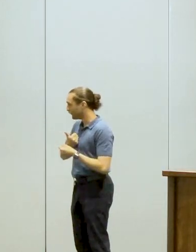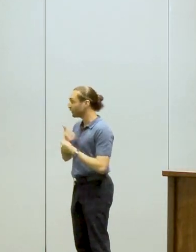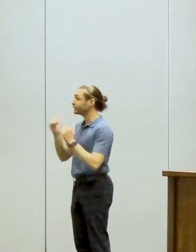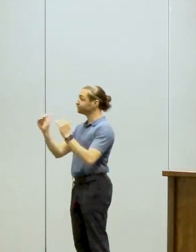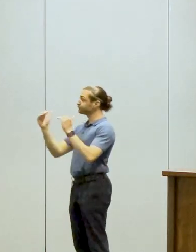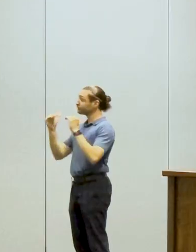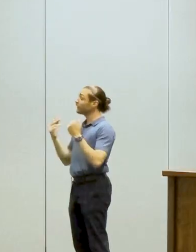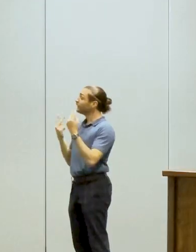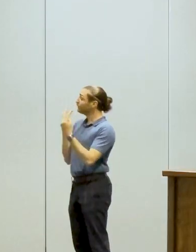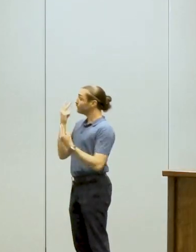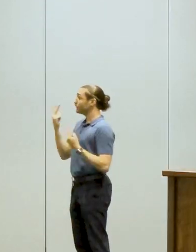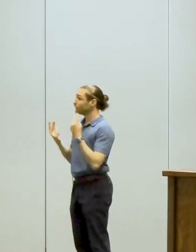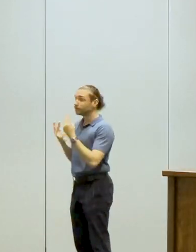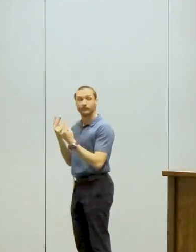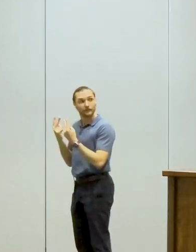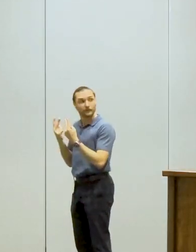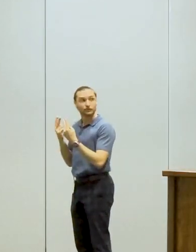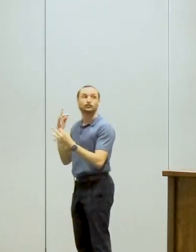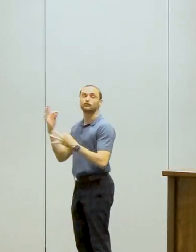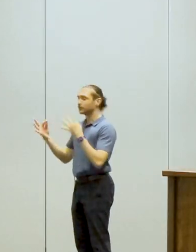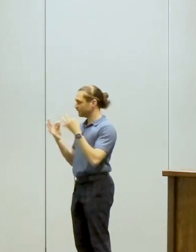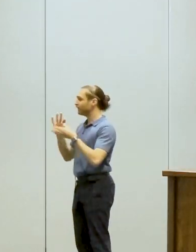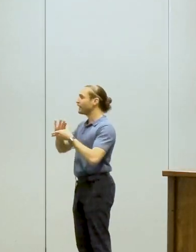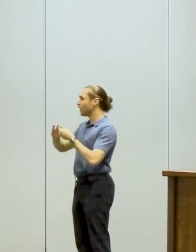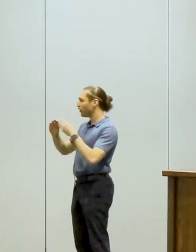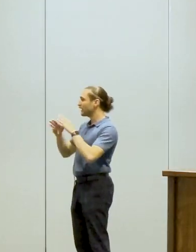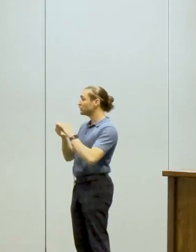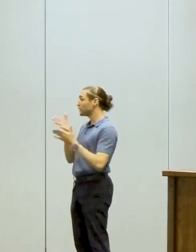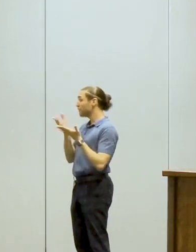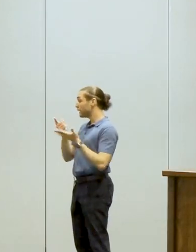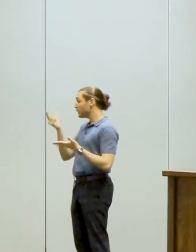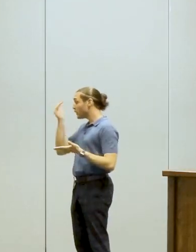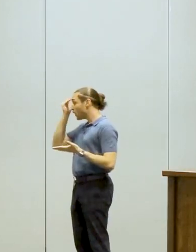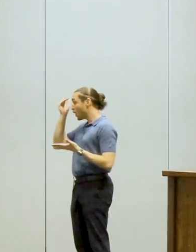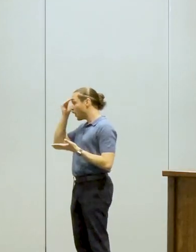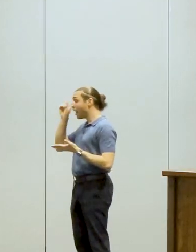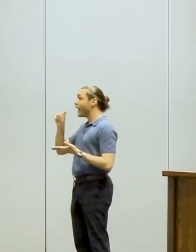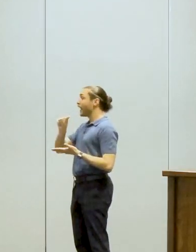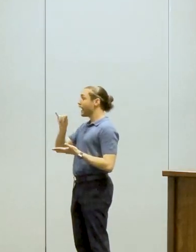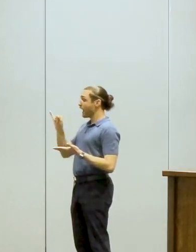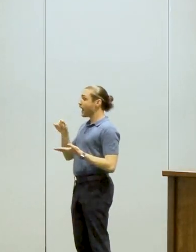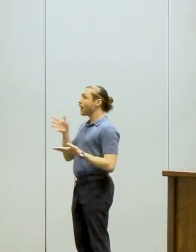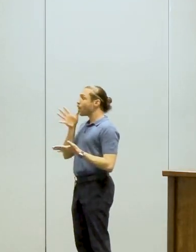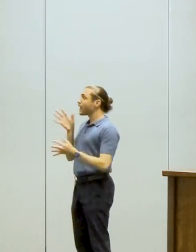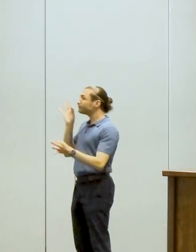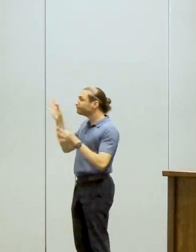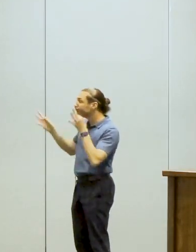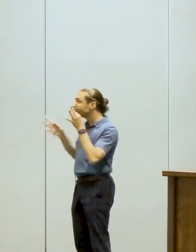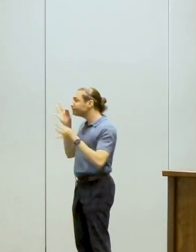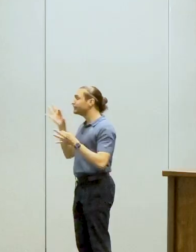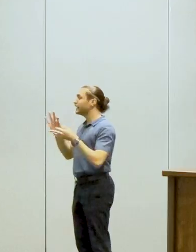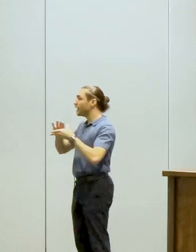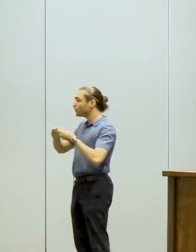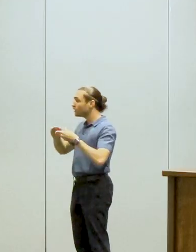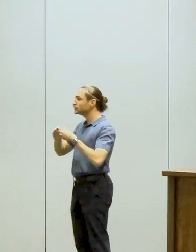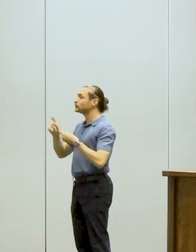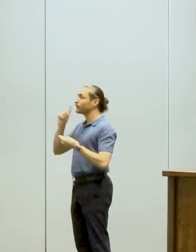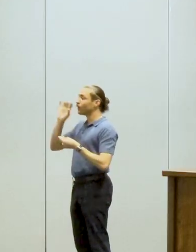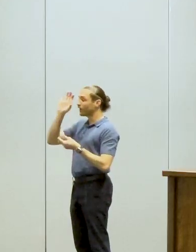be familiar with. AI can generate detailed, descriptive narration for images, diagrams and videos. So a prompt, for